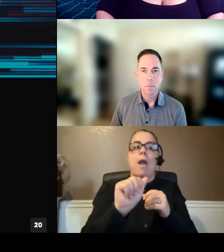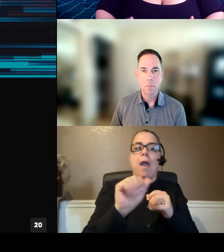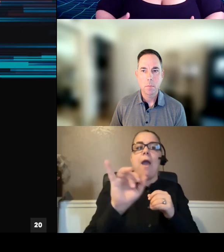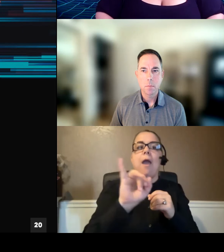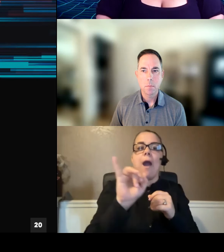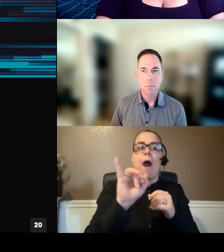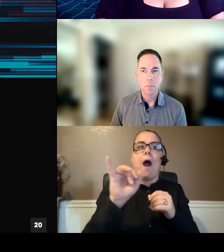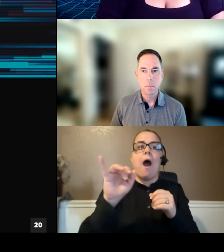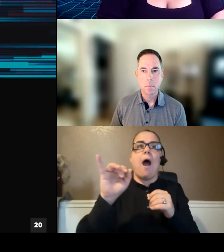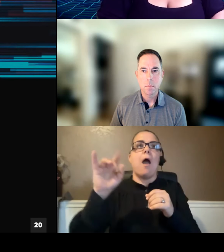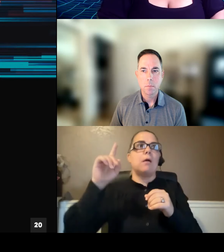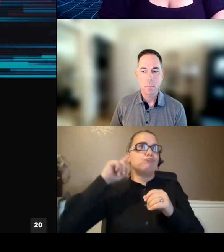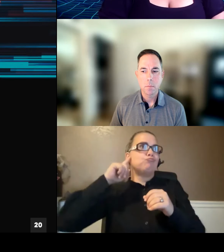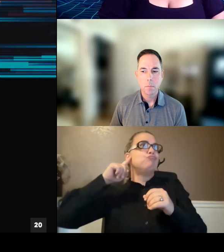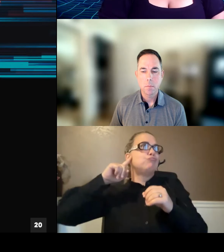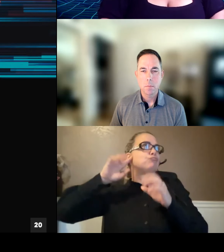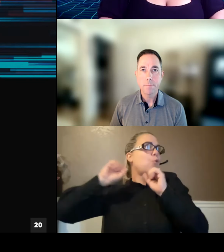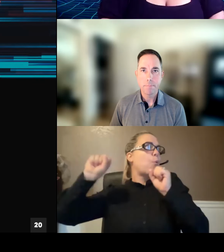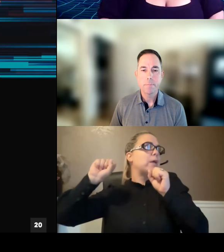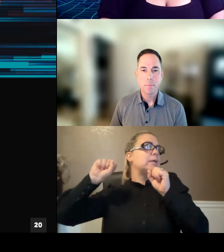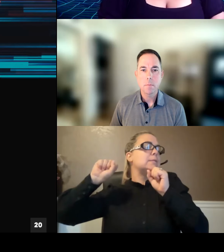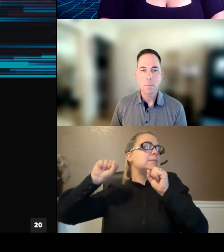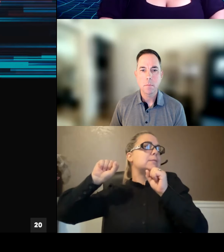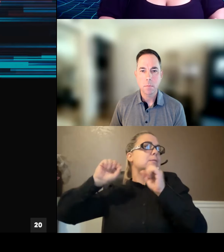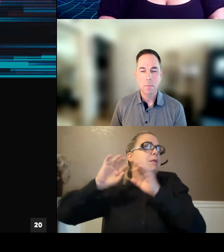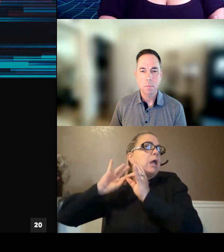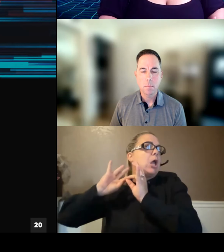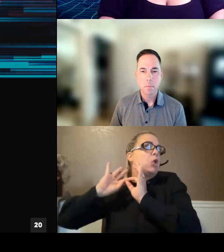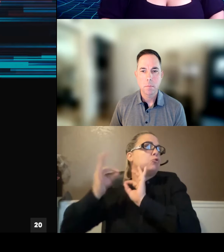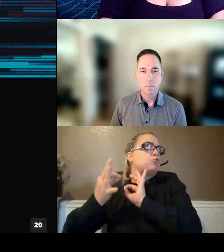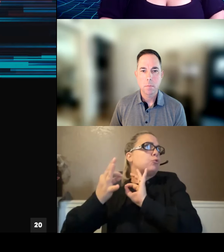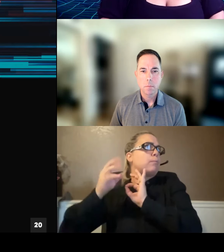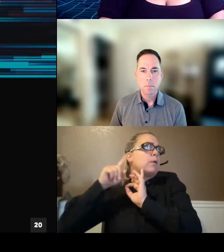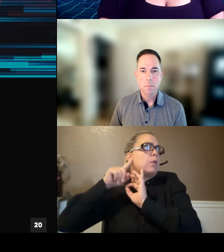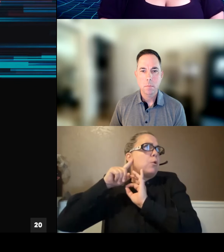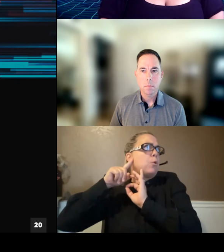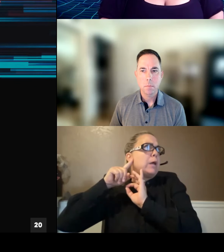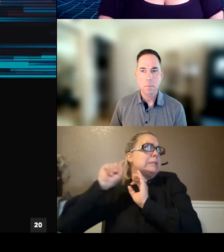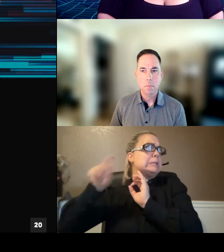and will interpret with the noise is, and I don't think AI will be at the point where it will be